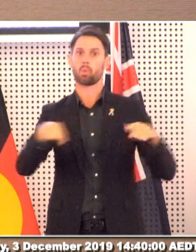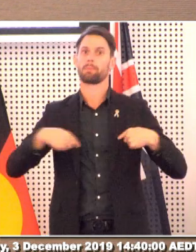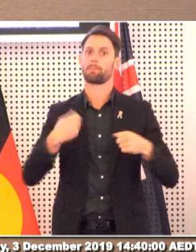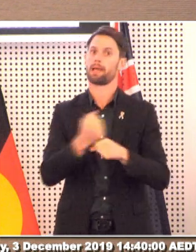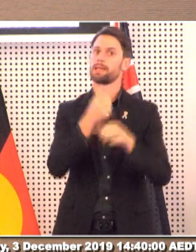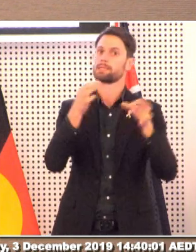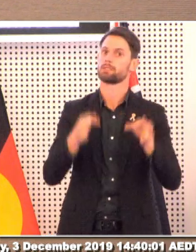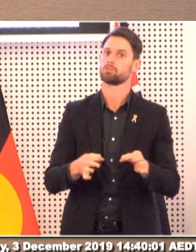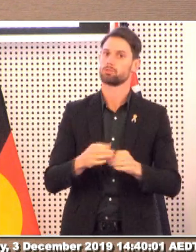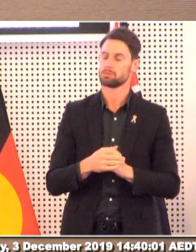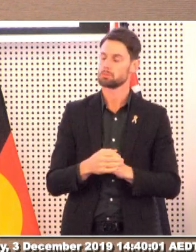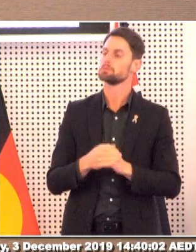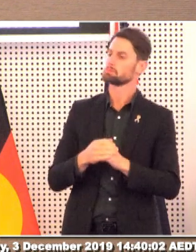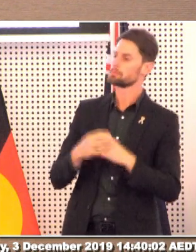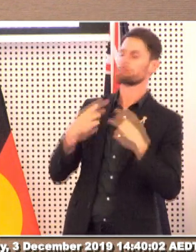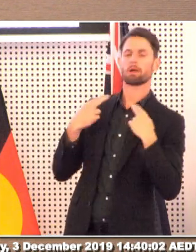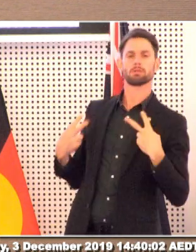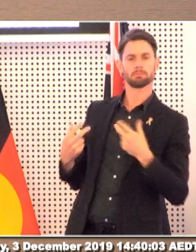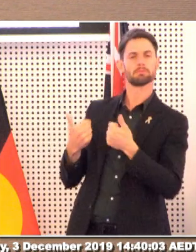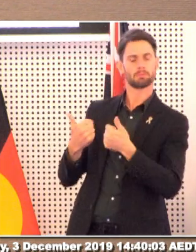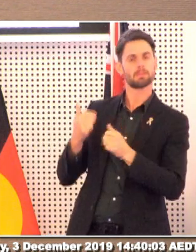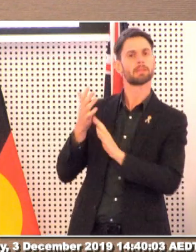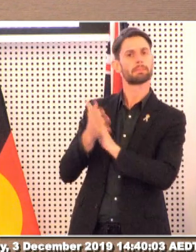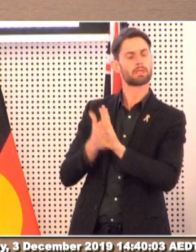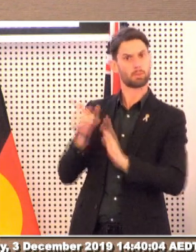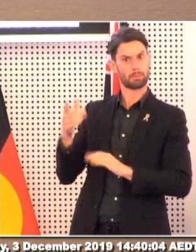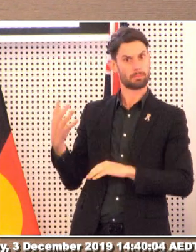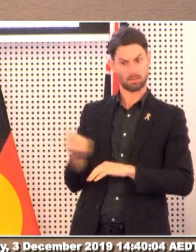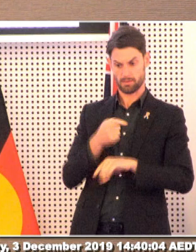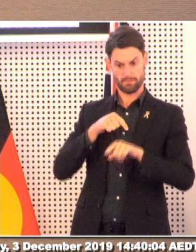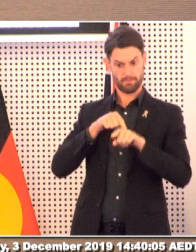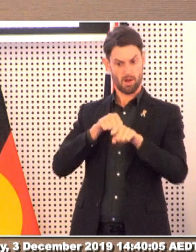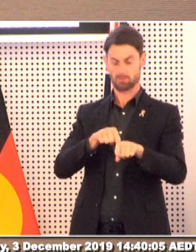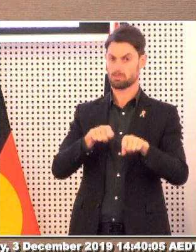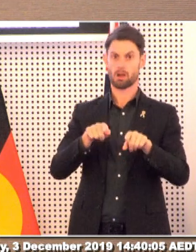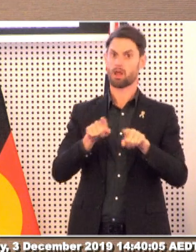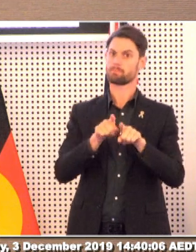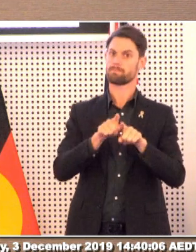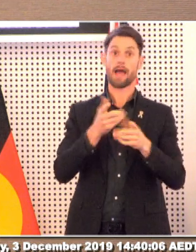authority is that, in effect, you have to act consistently in your decision-making,